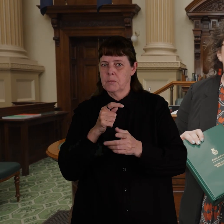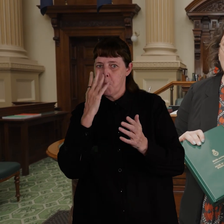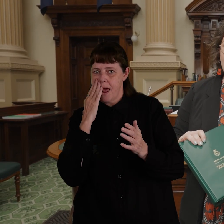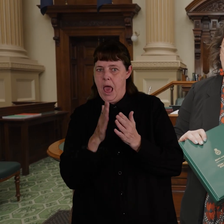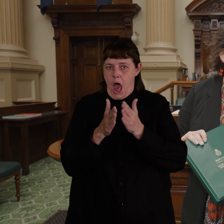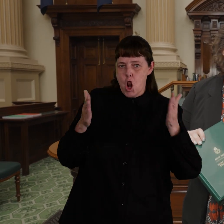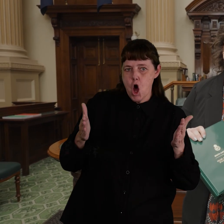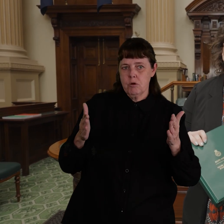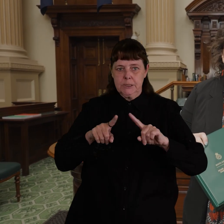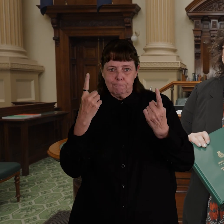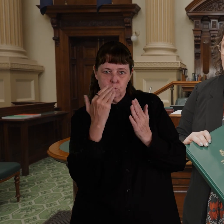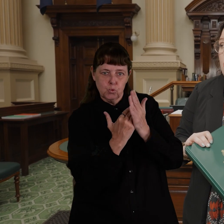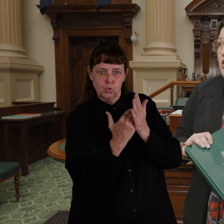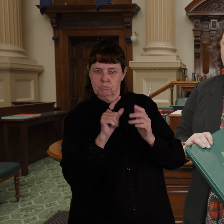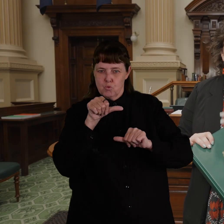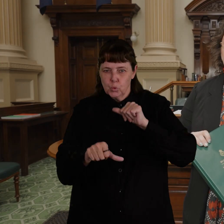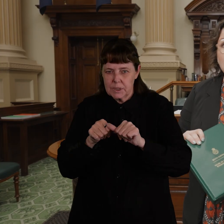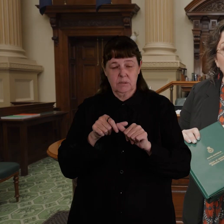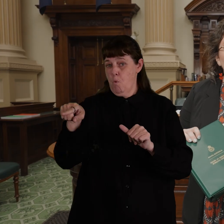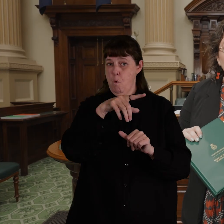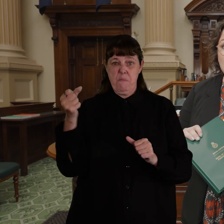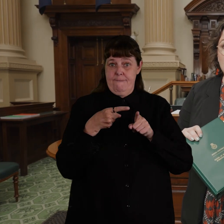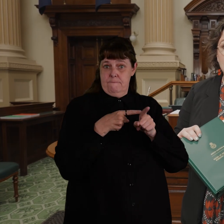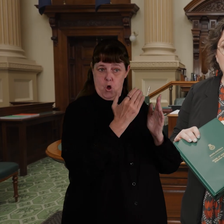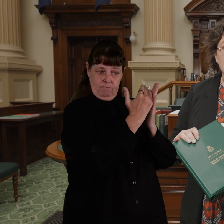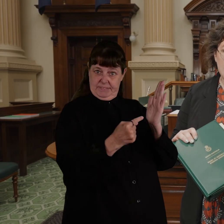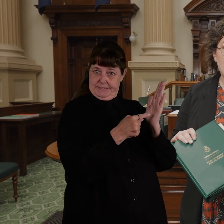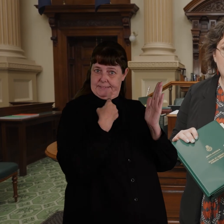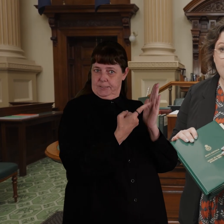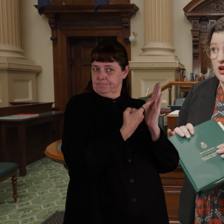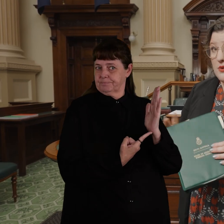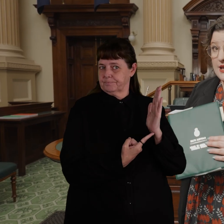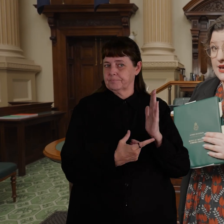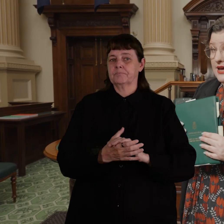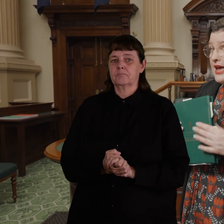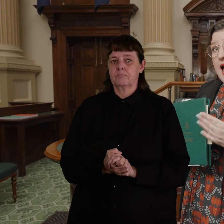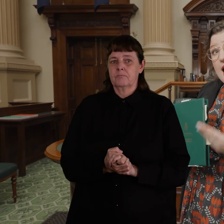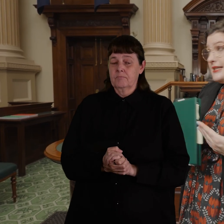and when and for how long -the different rules and procedures that they need to follow are in here.